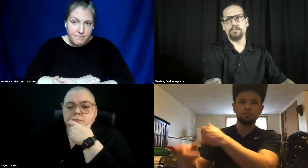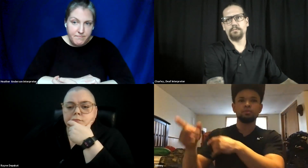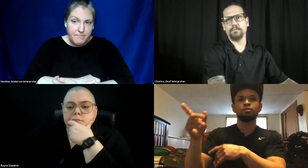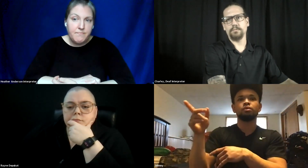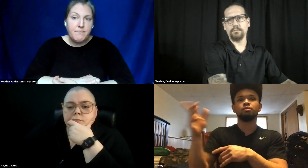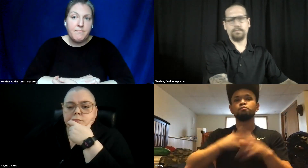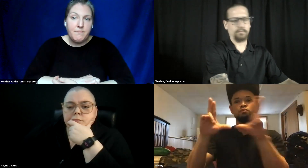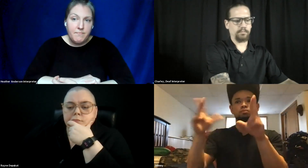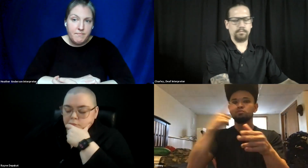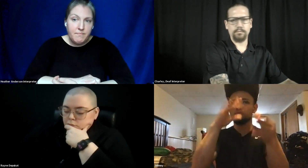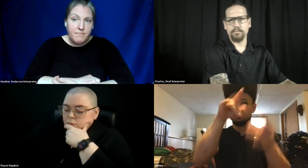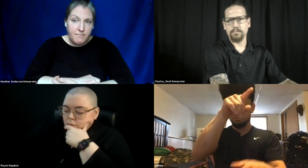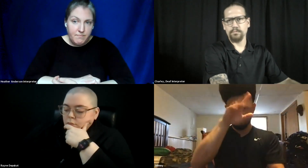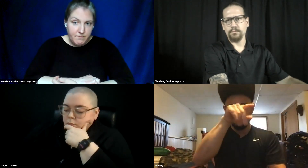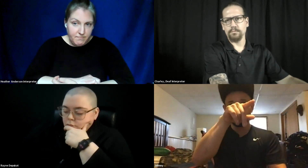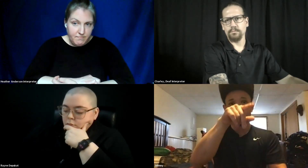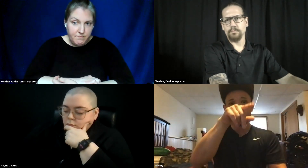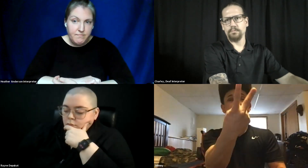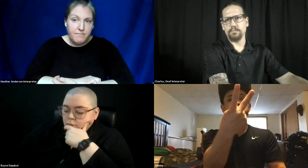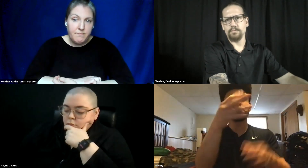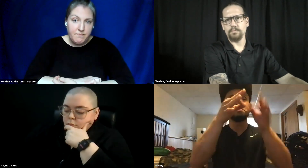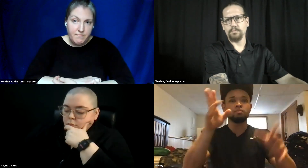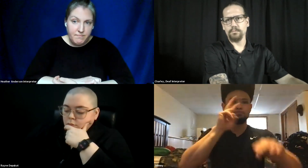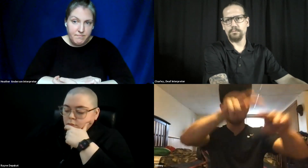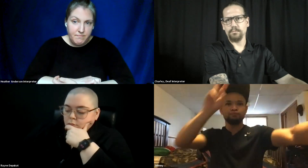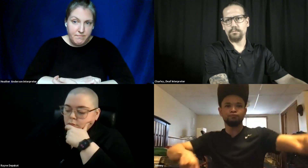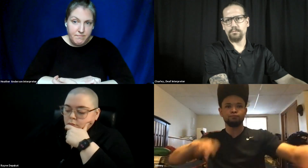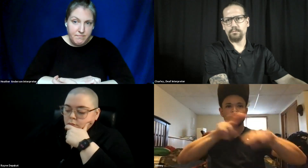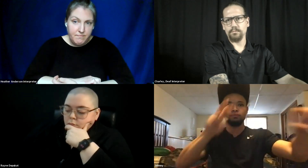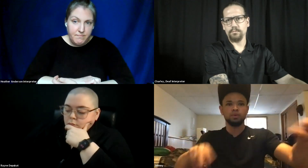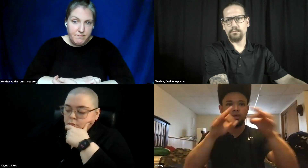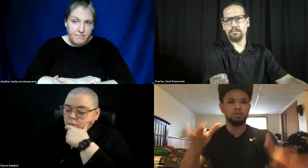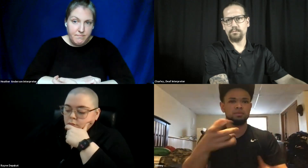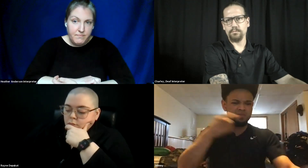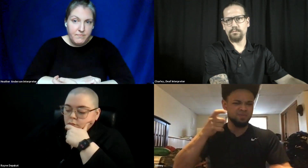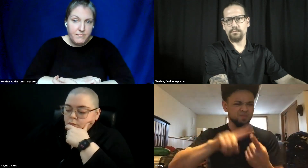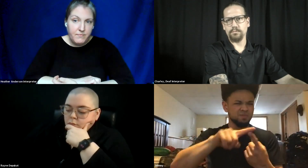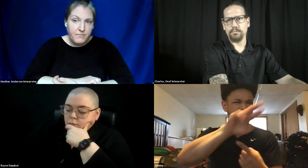had said that they call the island commission, and